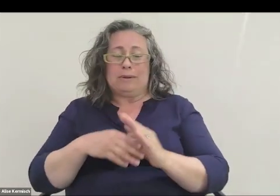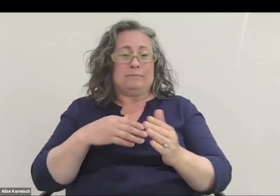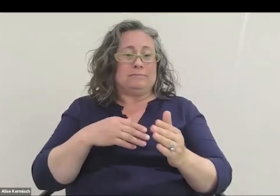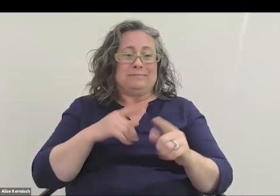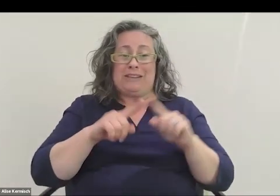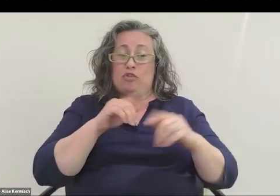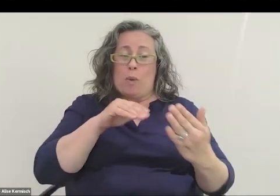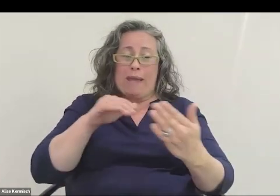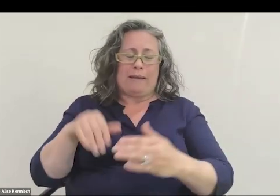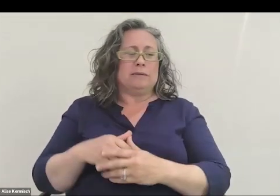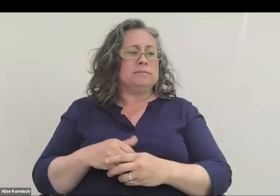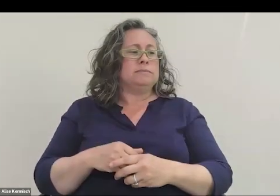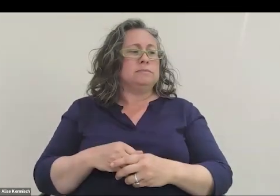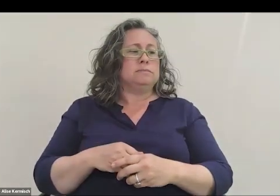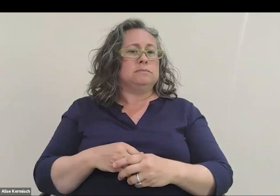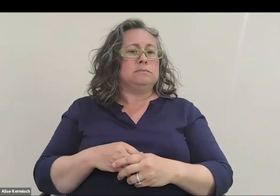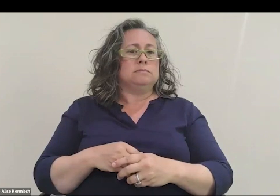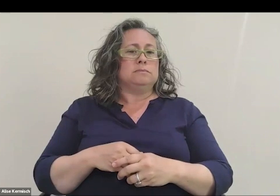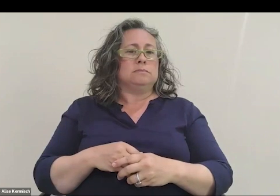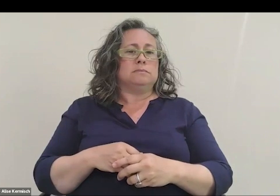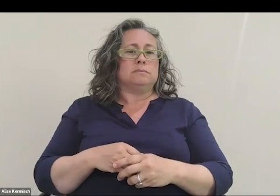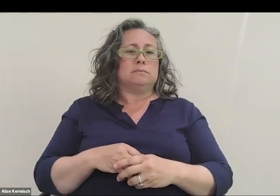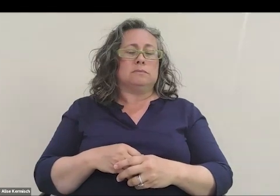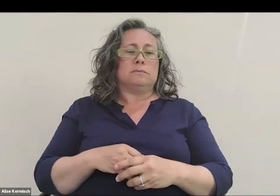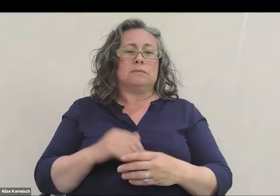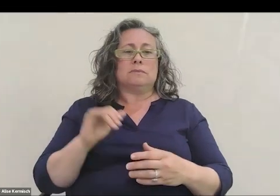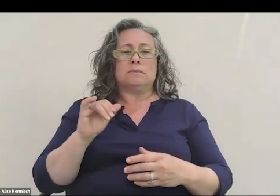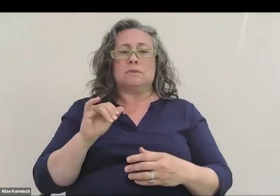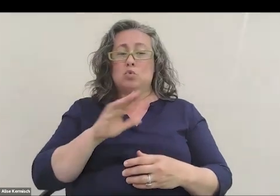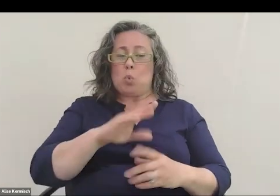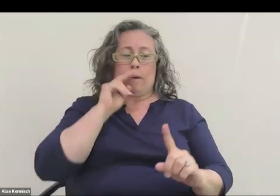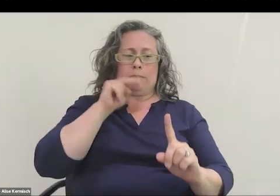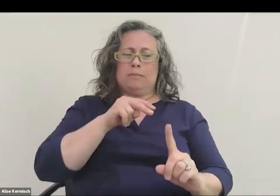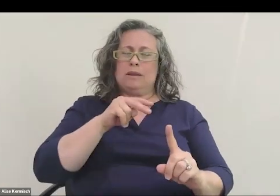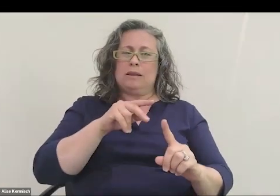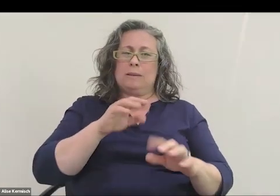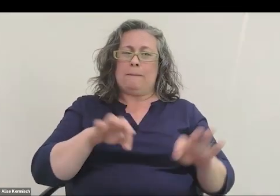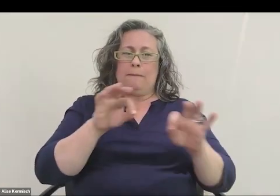Also your positionality matters socially. I think about a poem called The Magic Wand